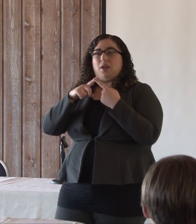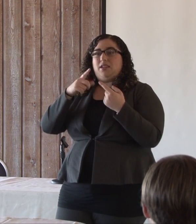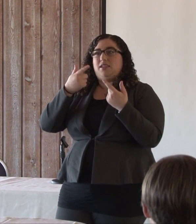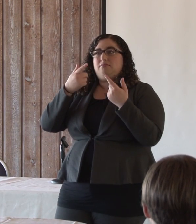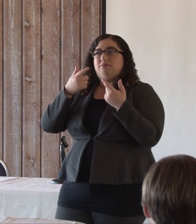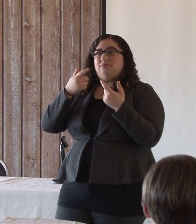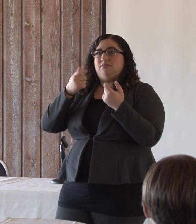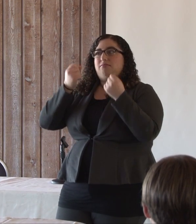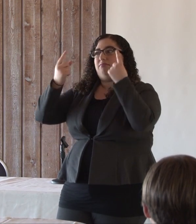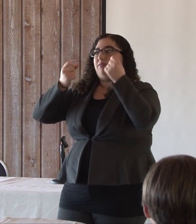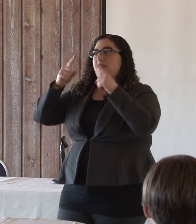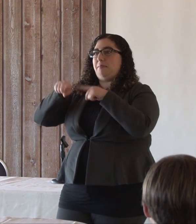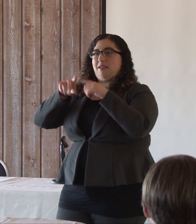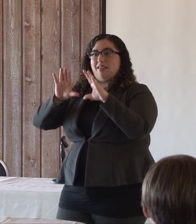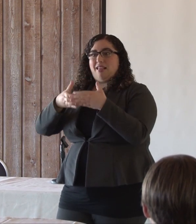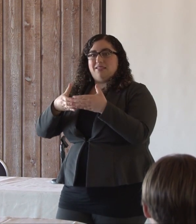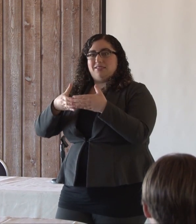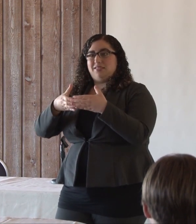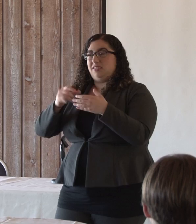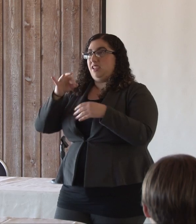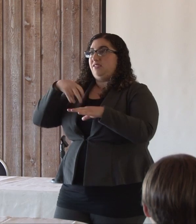What they need and what's going to help them learn.